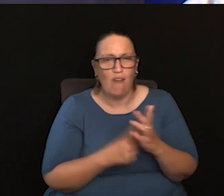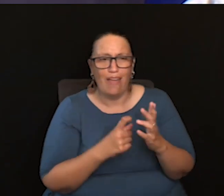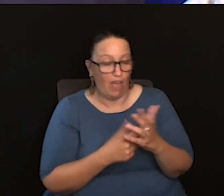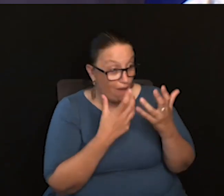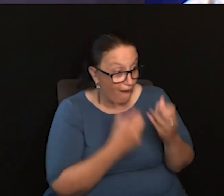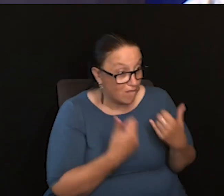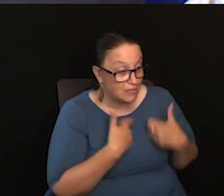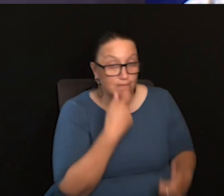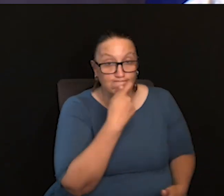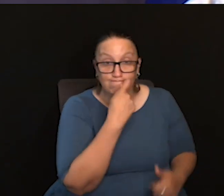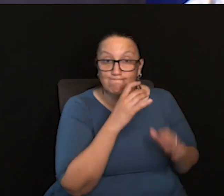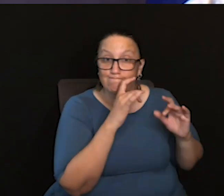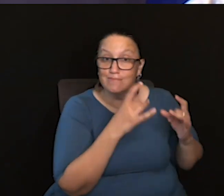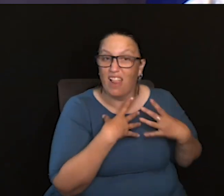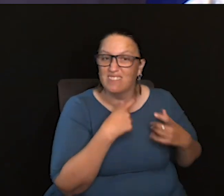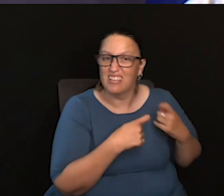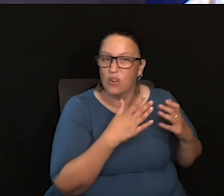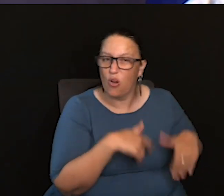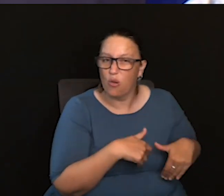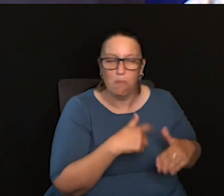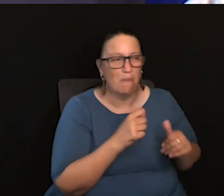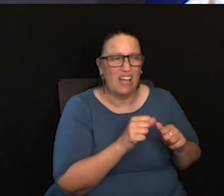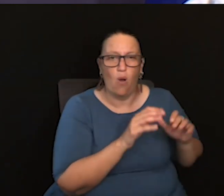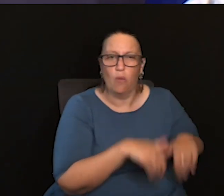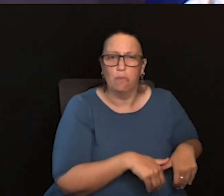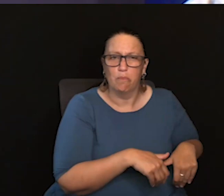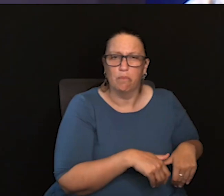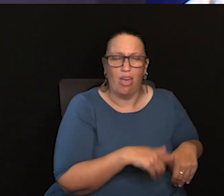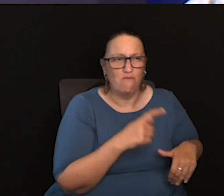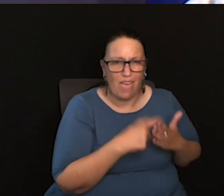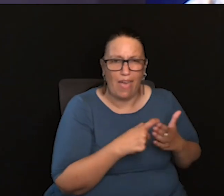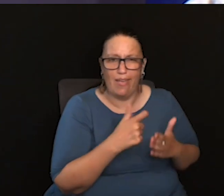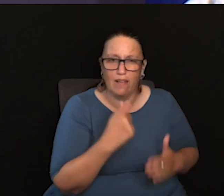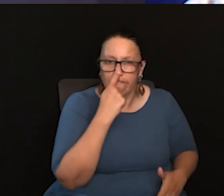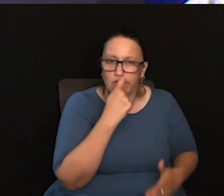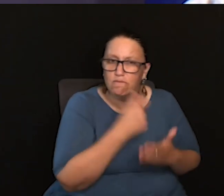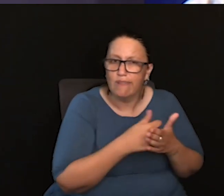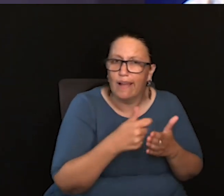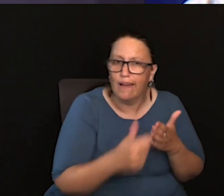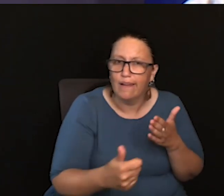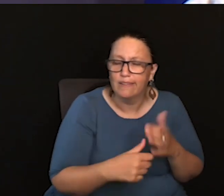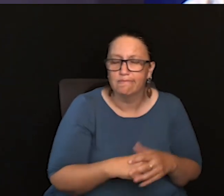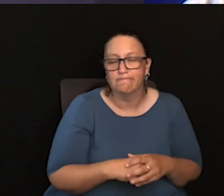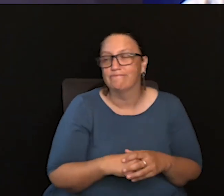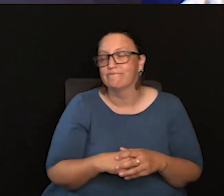and then if it may be appropriate in Australia. But at the moment we have the recommendations that we have.